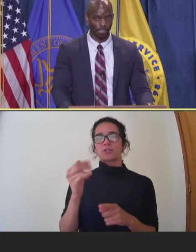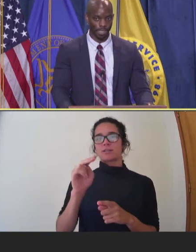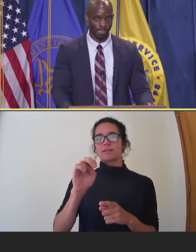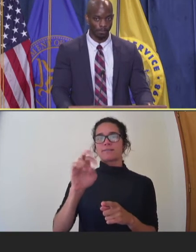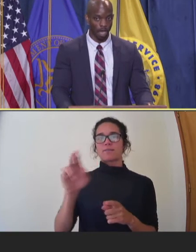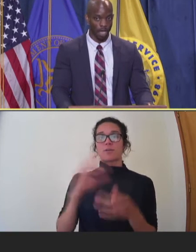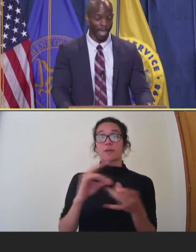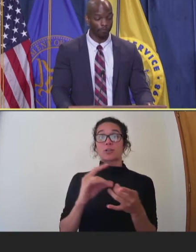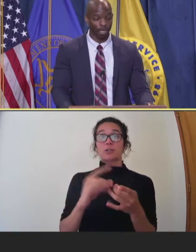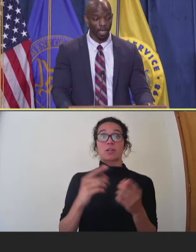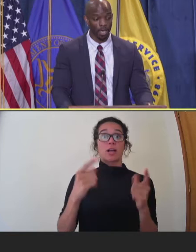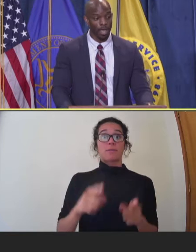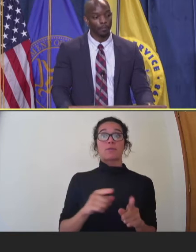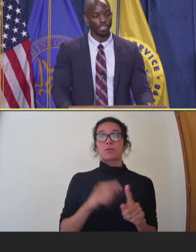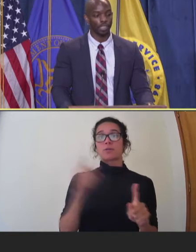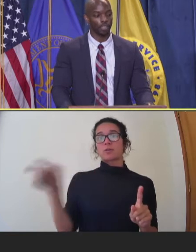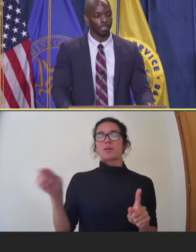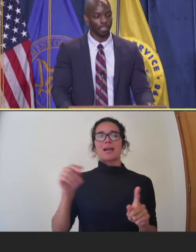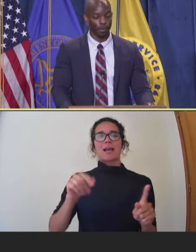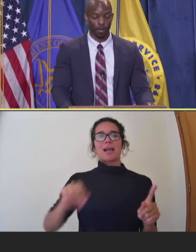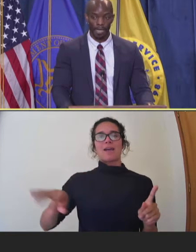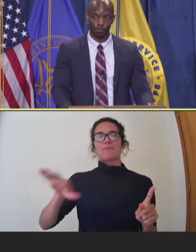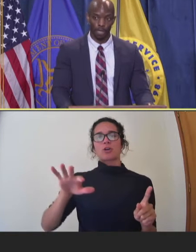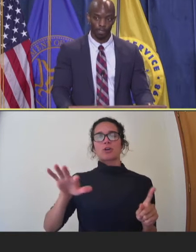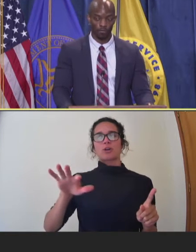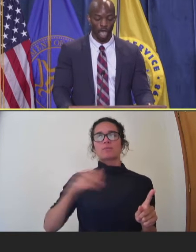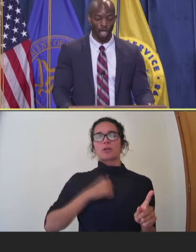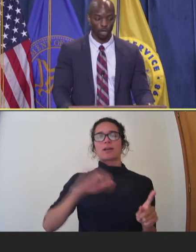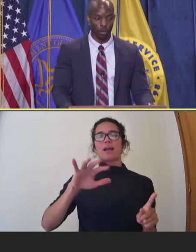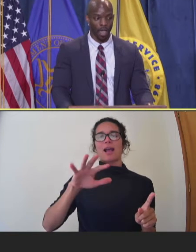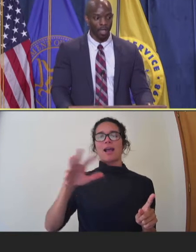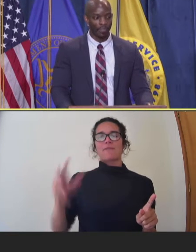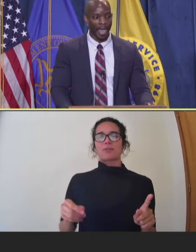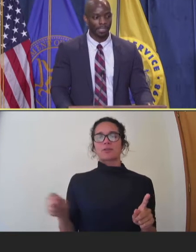and Sub-Saharan Africa, particularly the Democratic Republic of Congo. That has